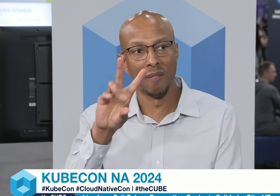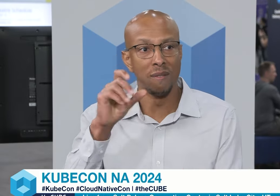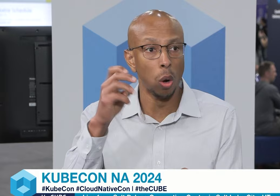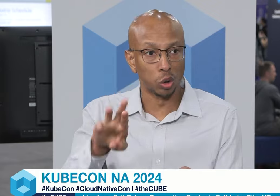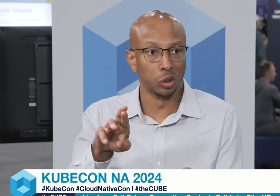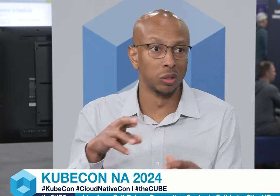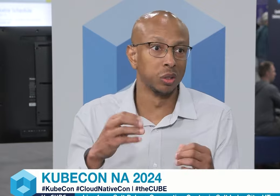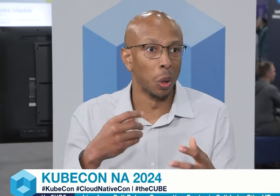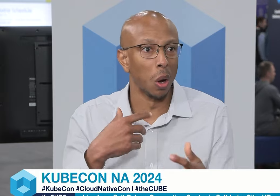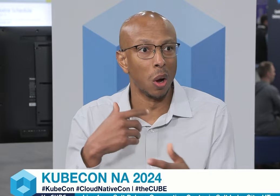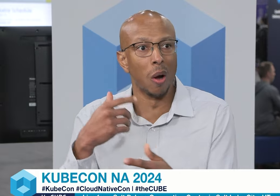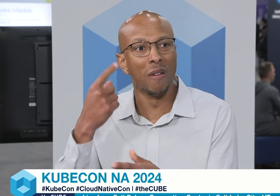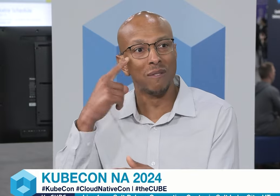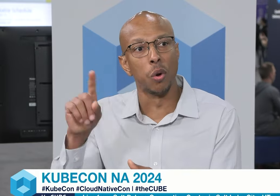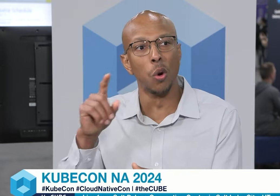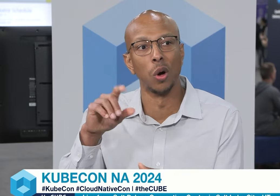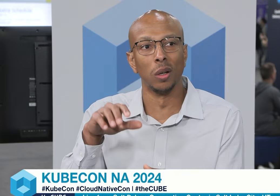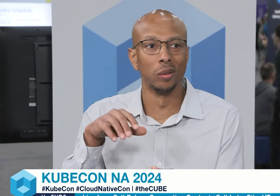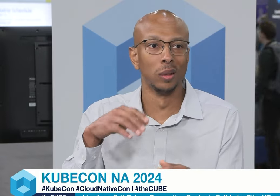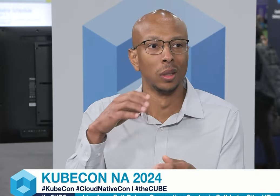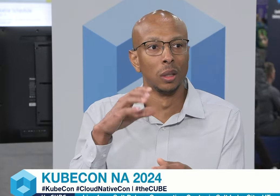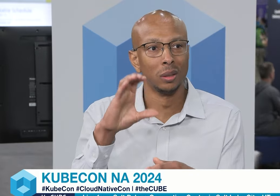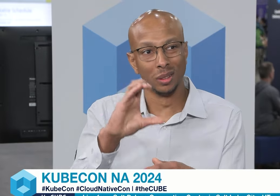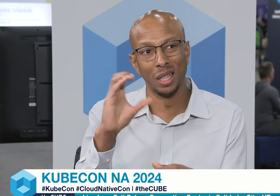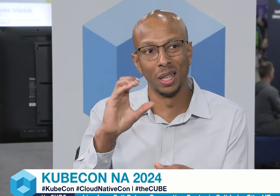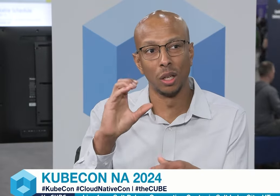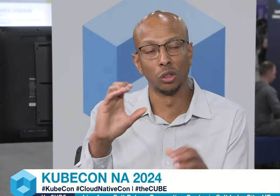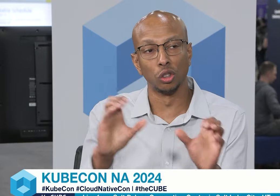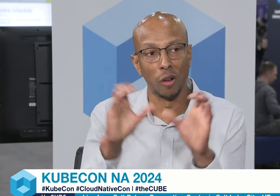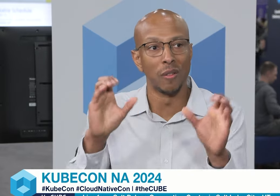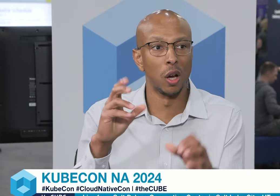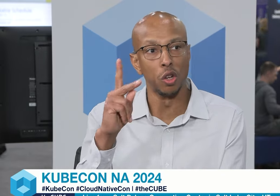and I had bought the voucher for the certification classes